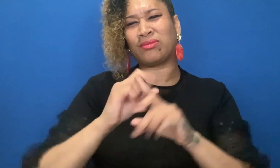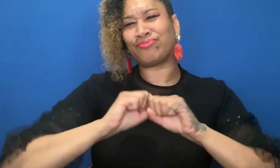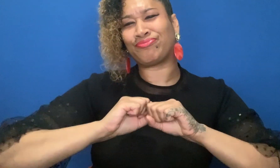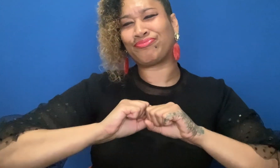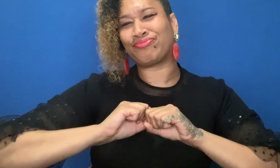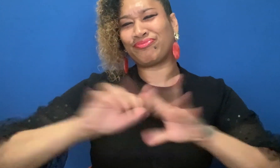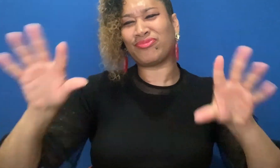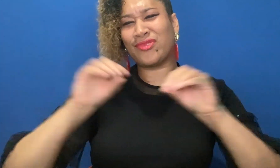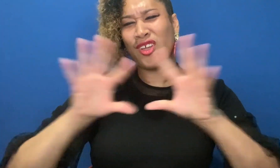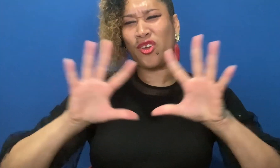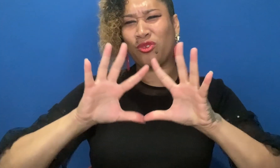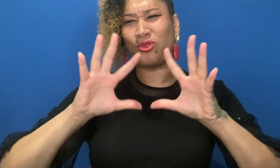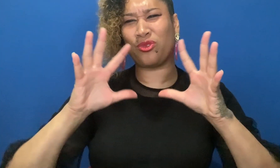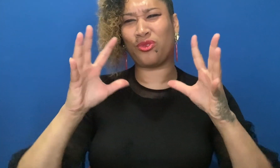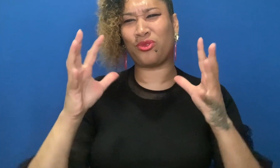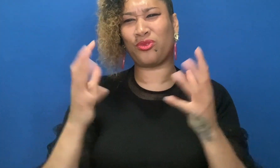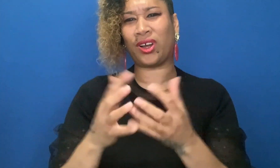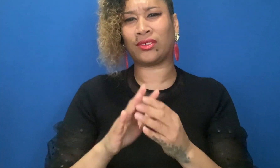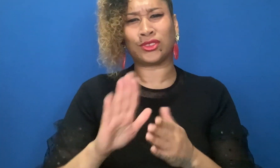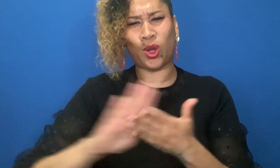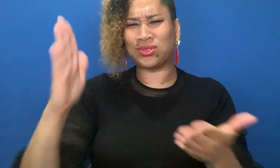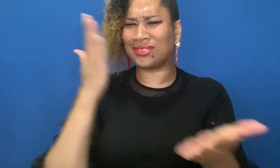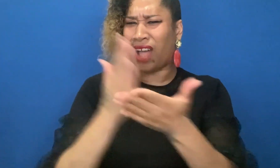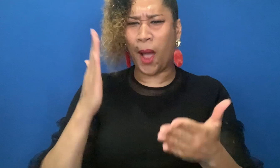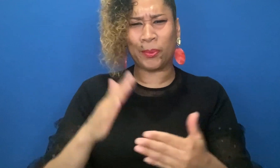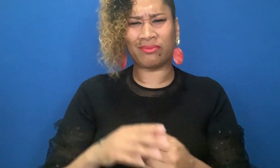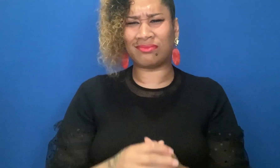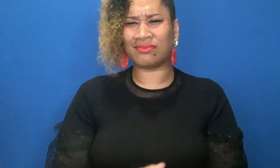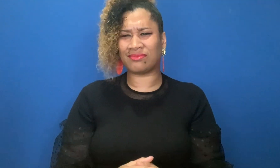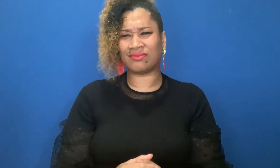Keep spreading the word to the world. Don’t stop!